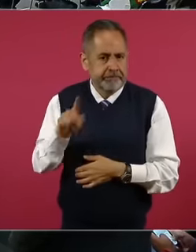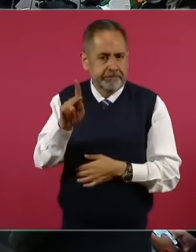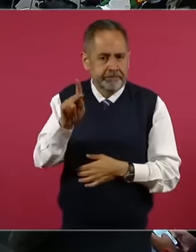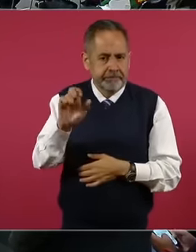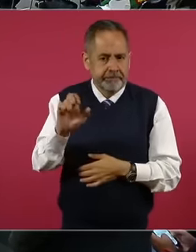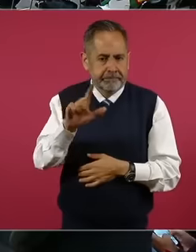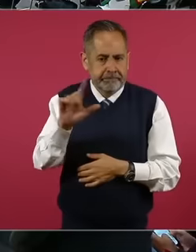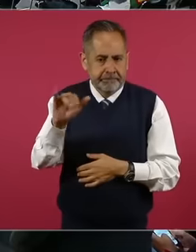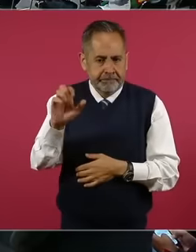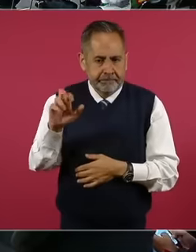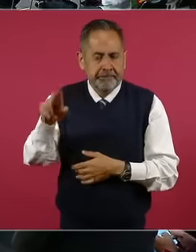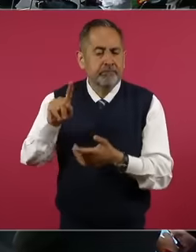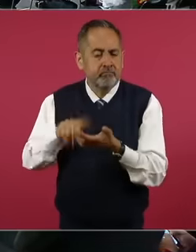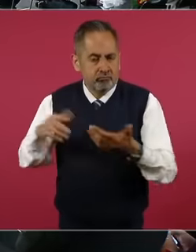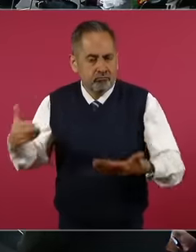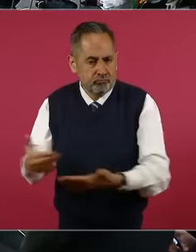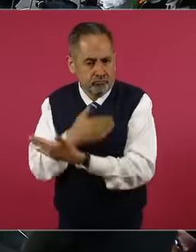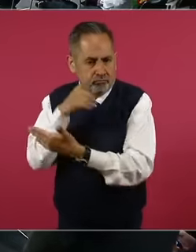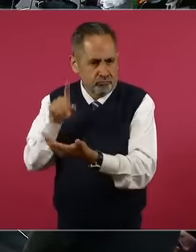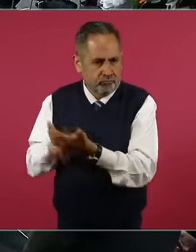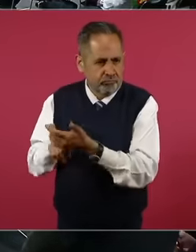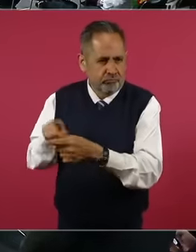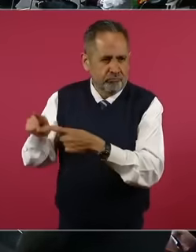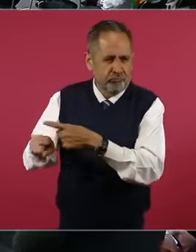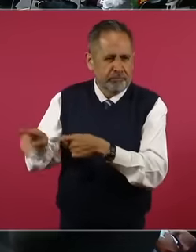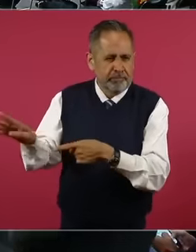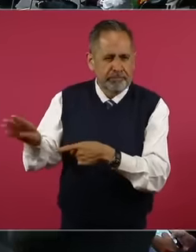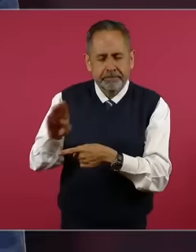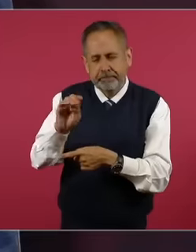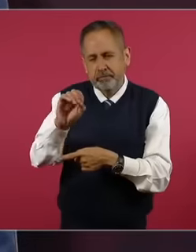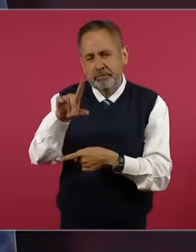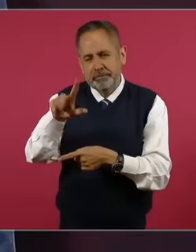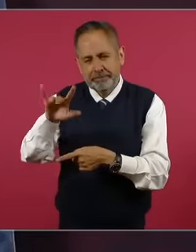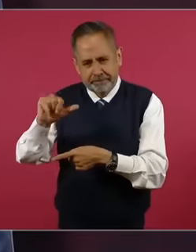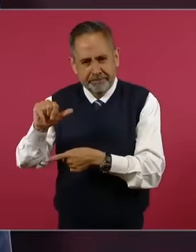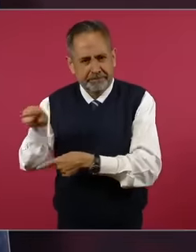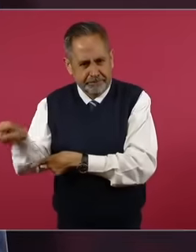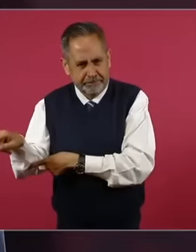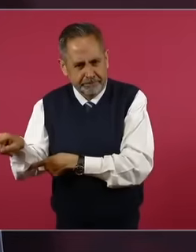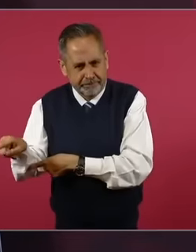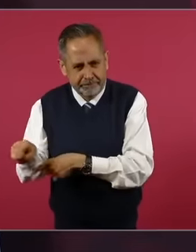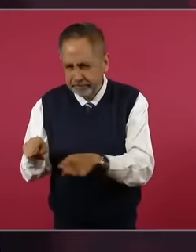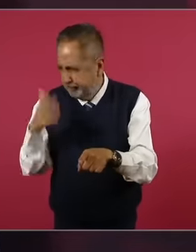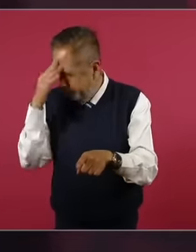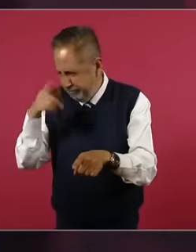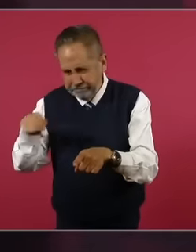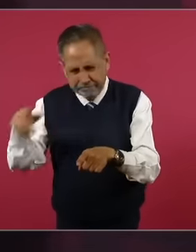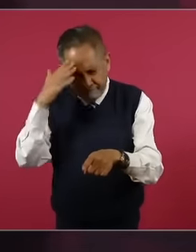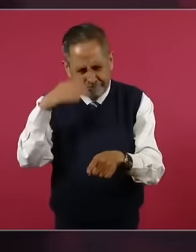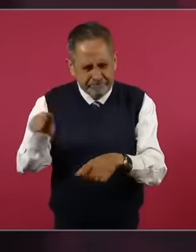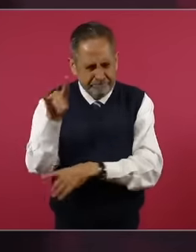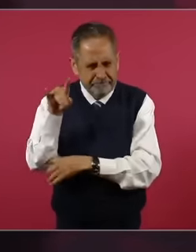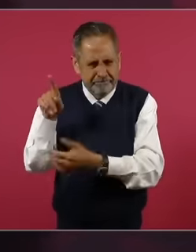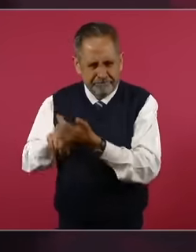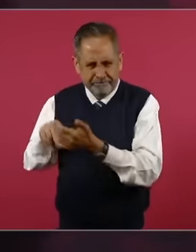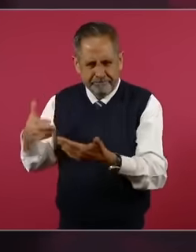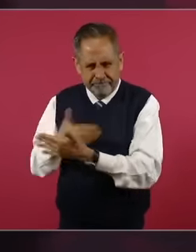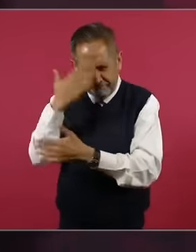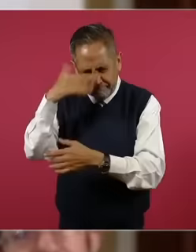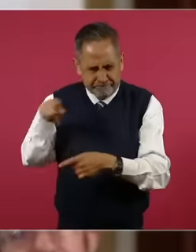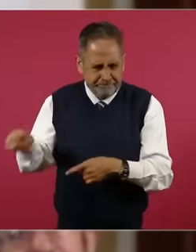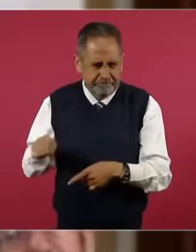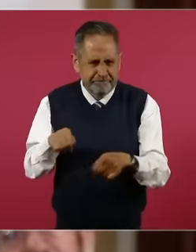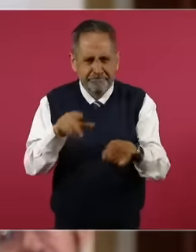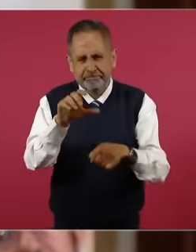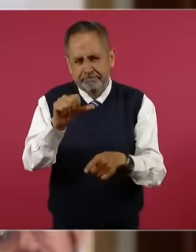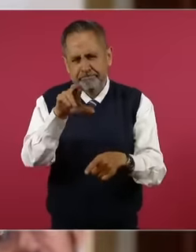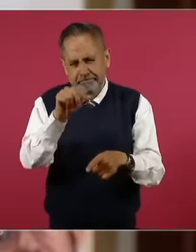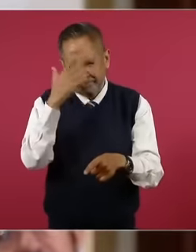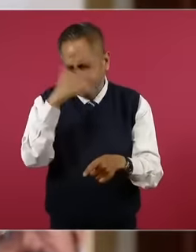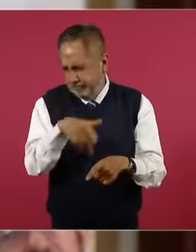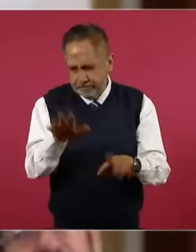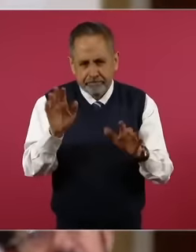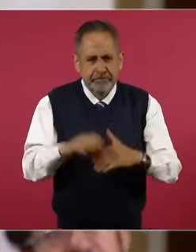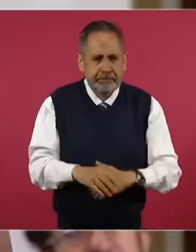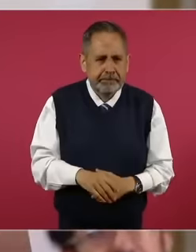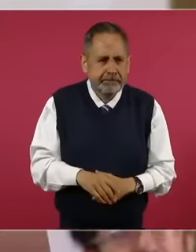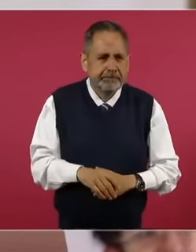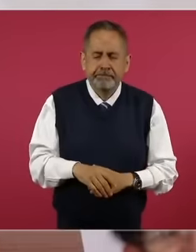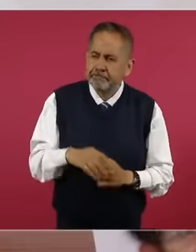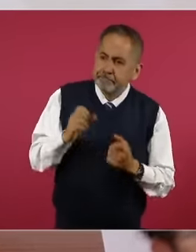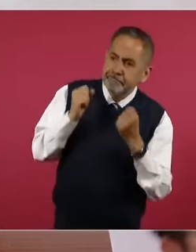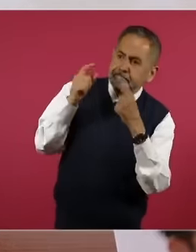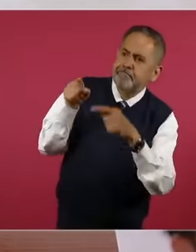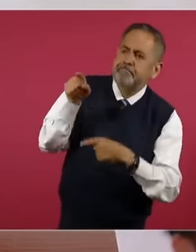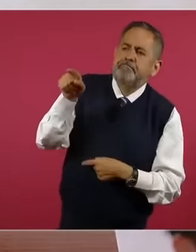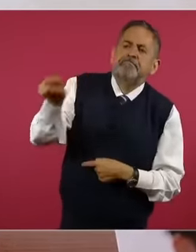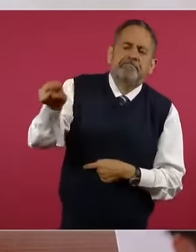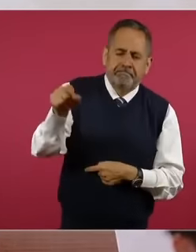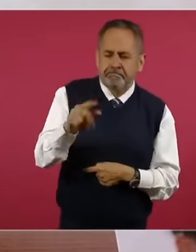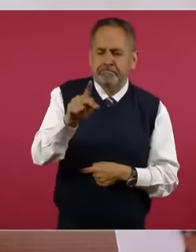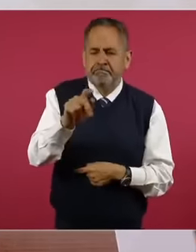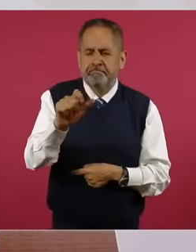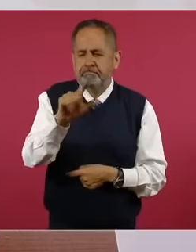a Bolivarian, Lenita knows it very well. Carlos admired Simón